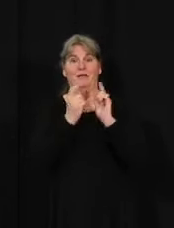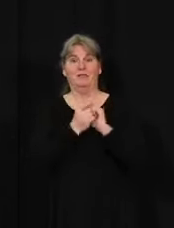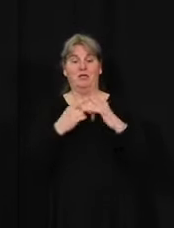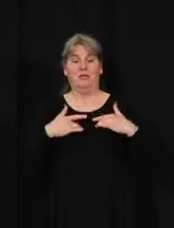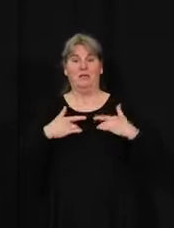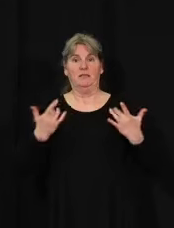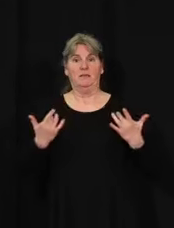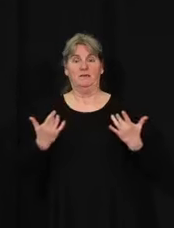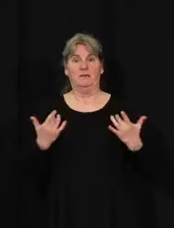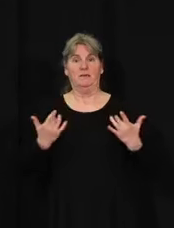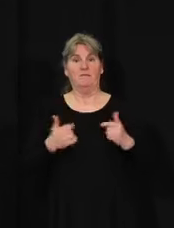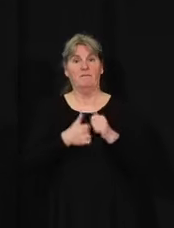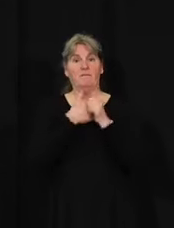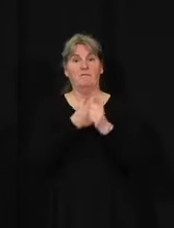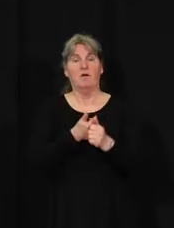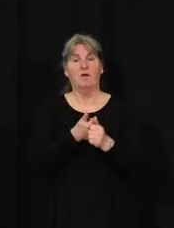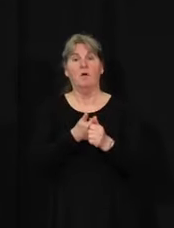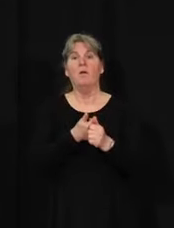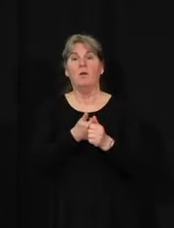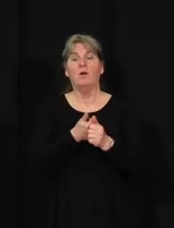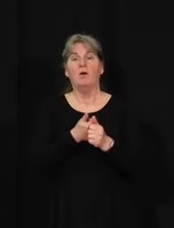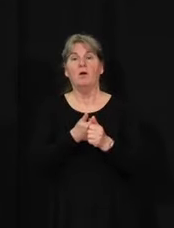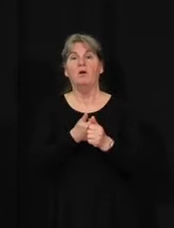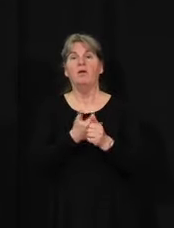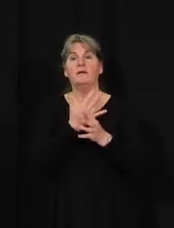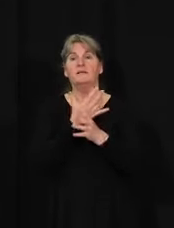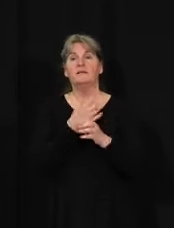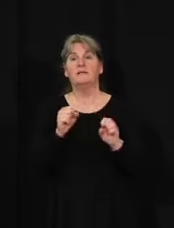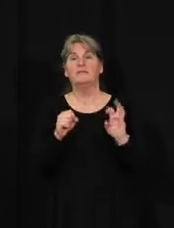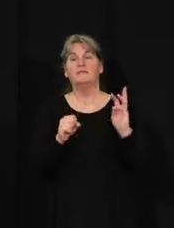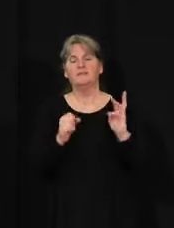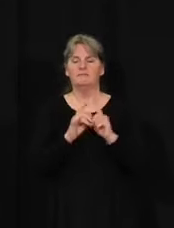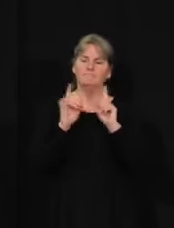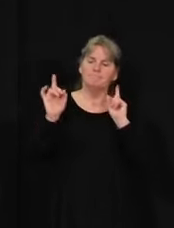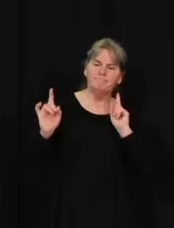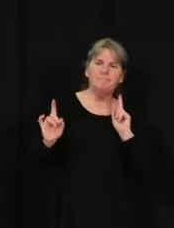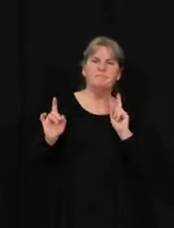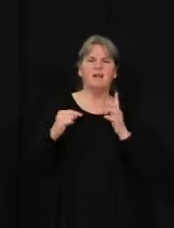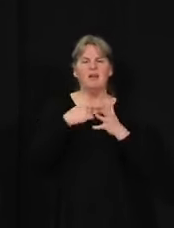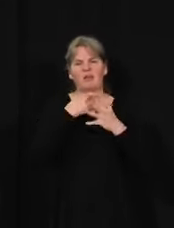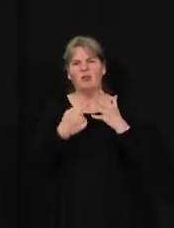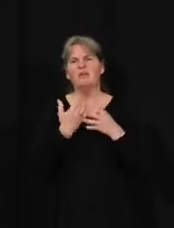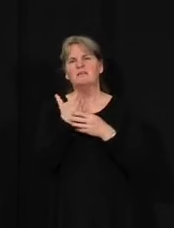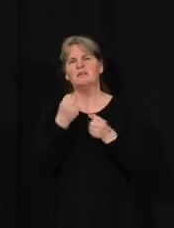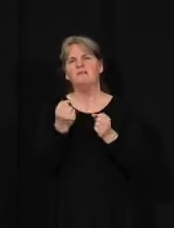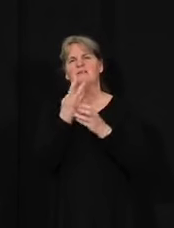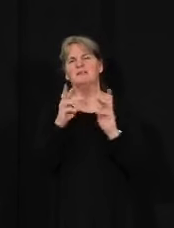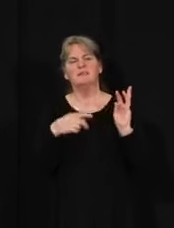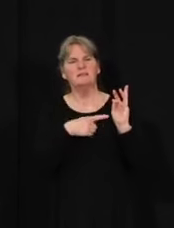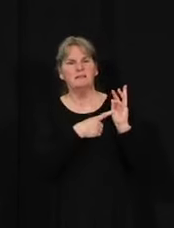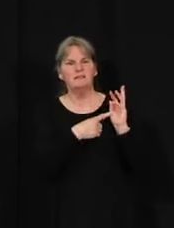activities to be in line with physical distancing and other public health measures around